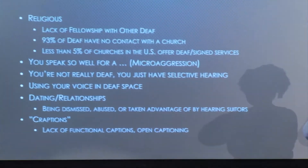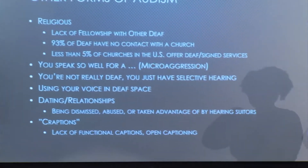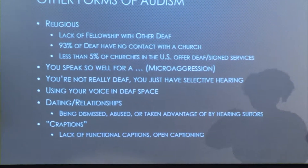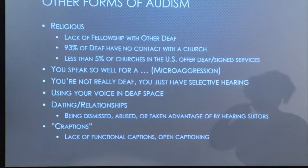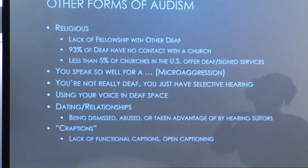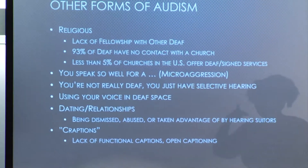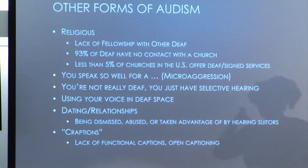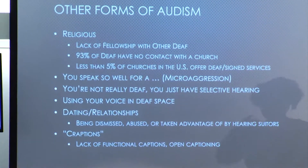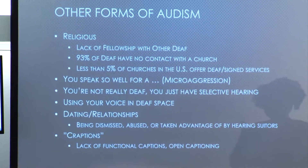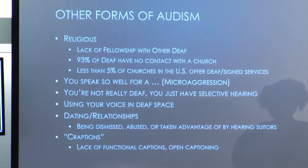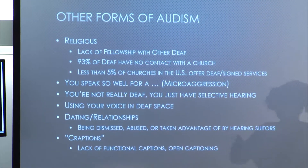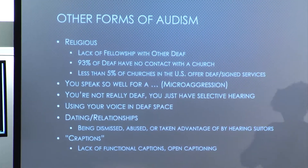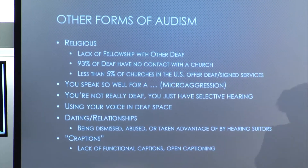Dating and relationships.